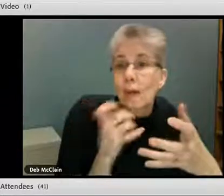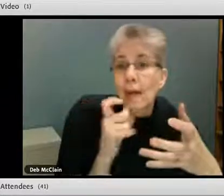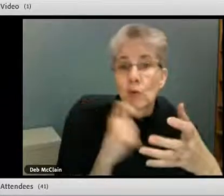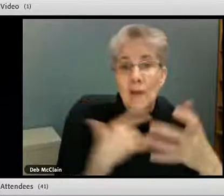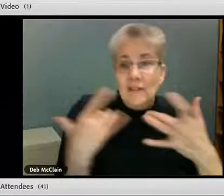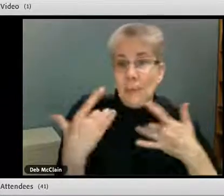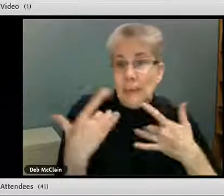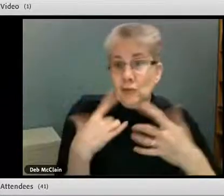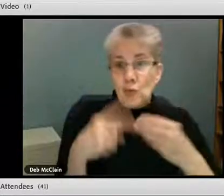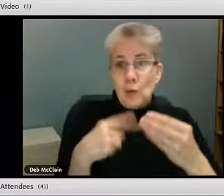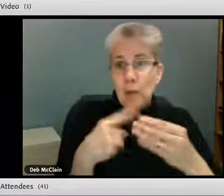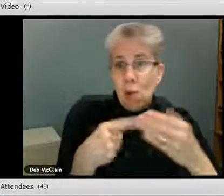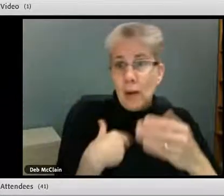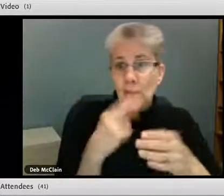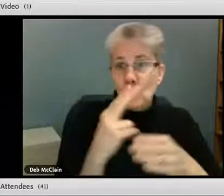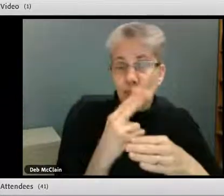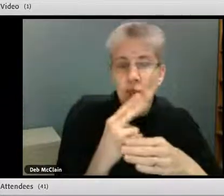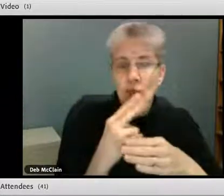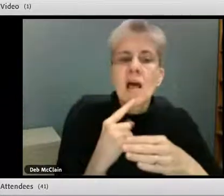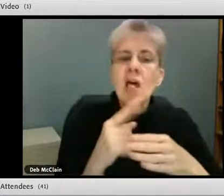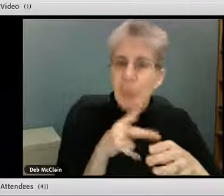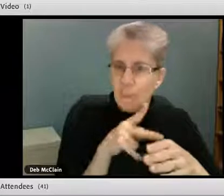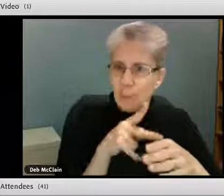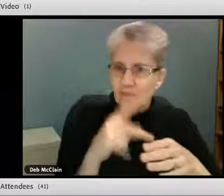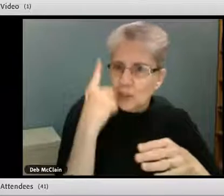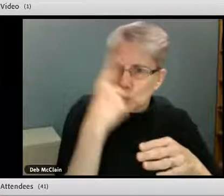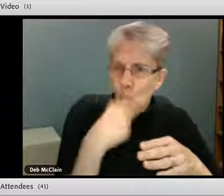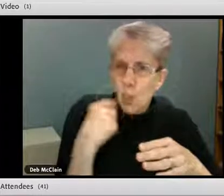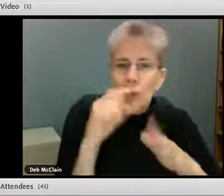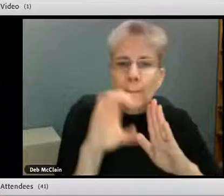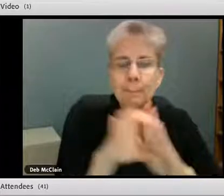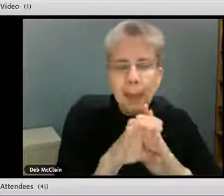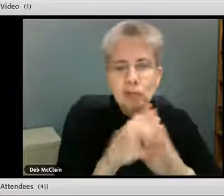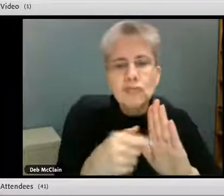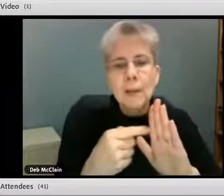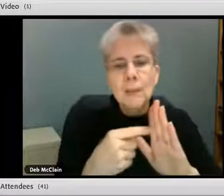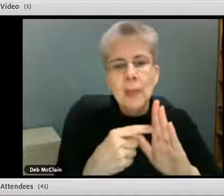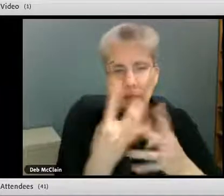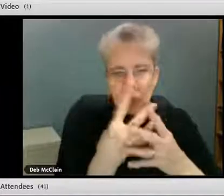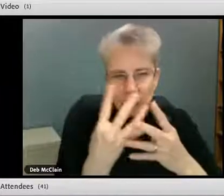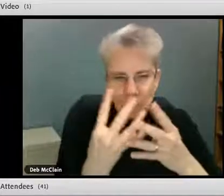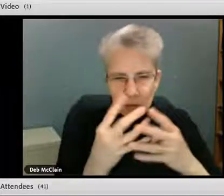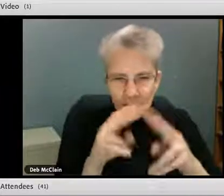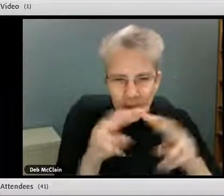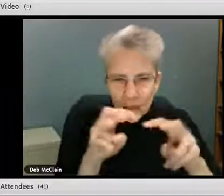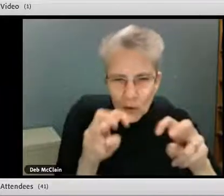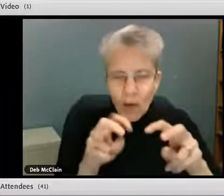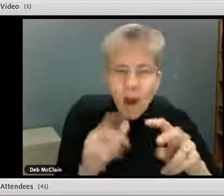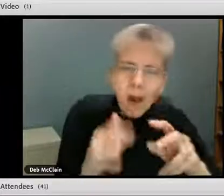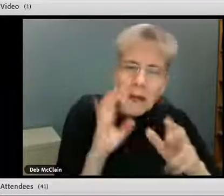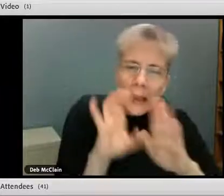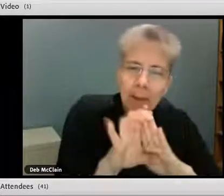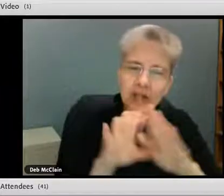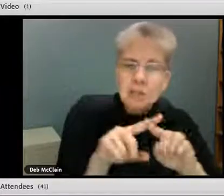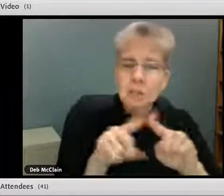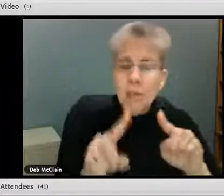They're fairly professional-looking photos. You do sometimes have to sort through some "ehh" images, but otherwise, it's good.